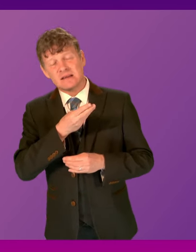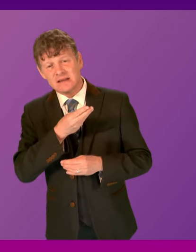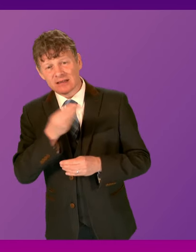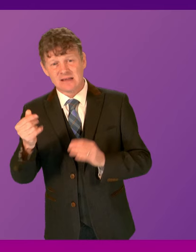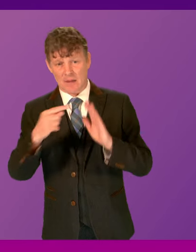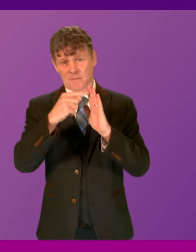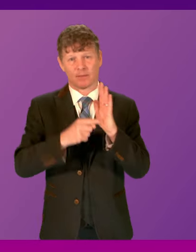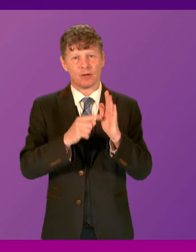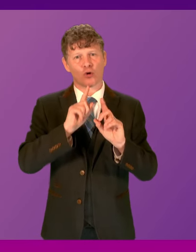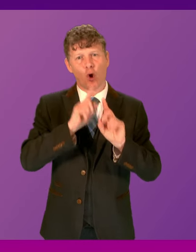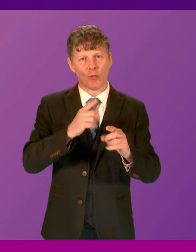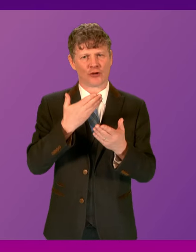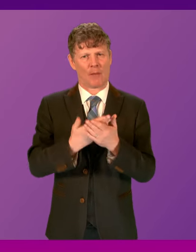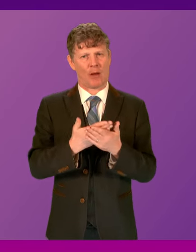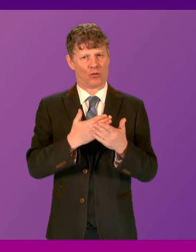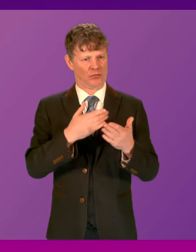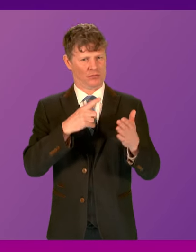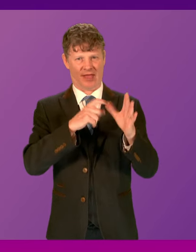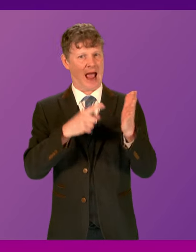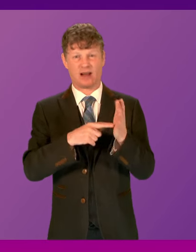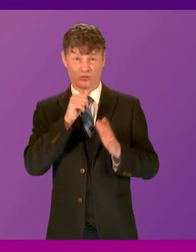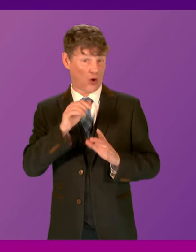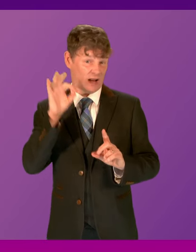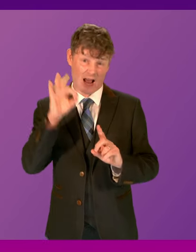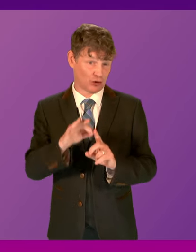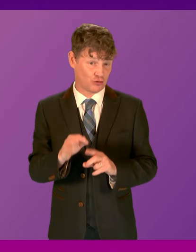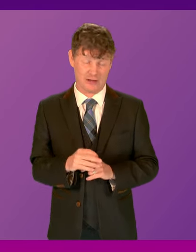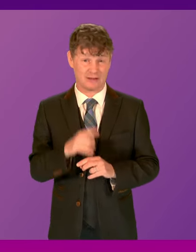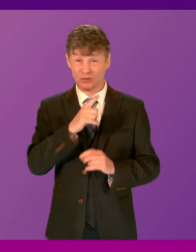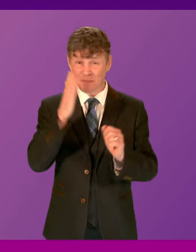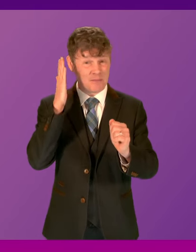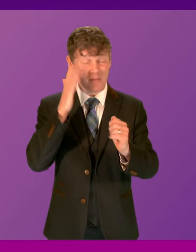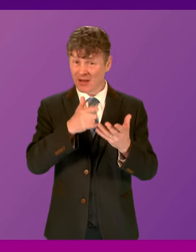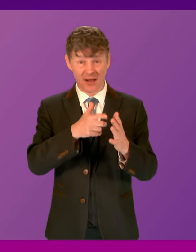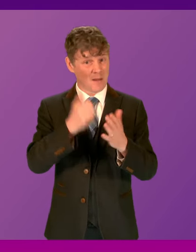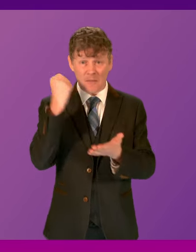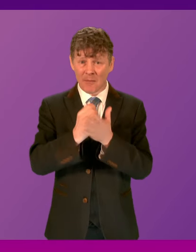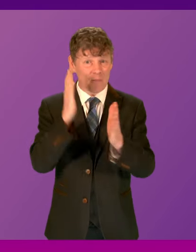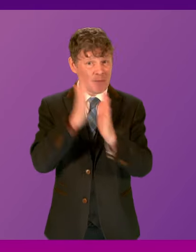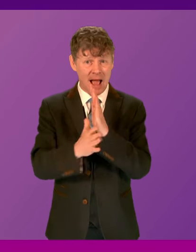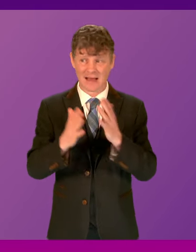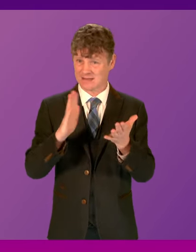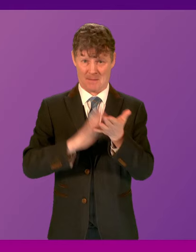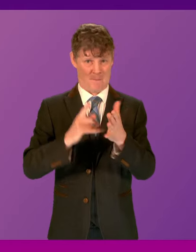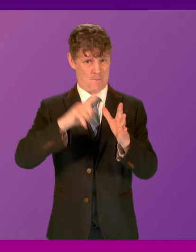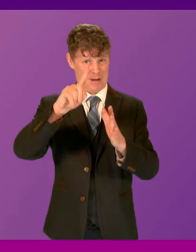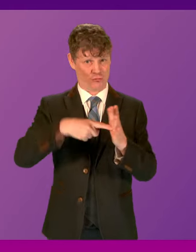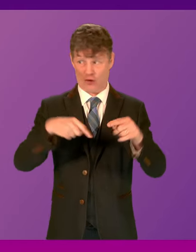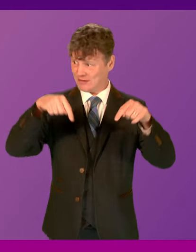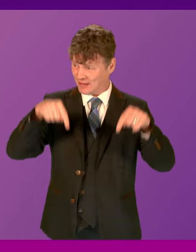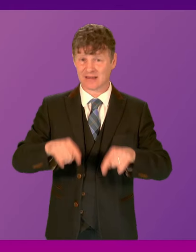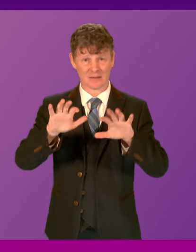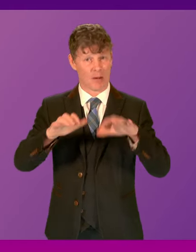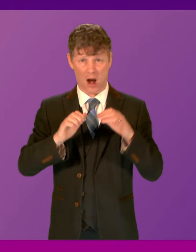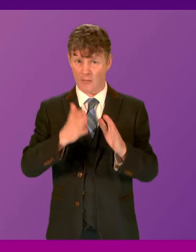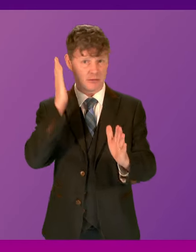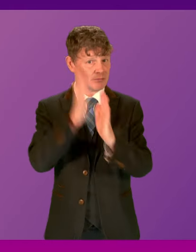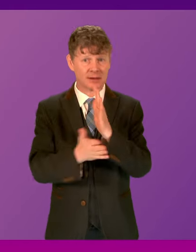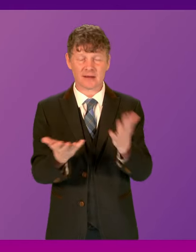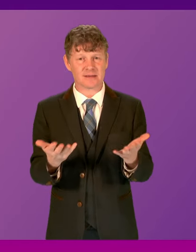accurate or reflective of the measures in the act, which was passed by a majority of this Parliament. The act does not stop freedom of expression,